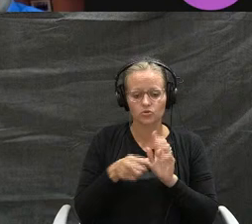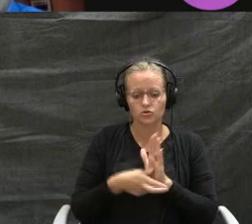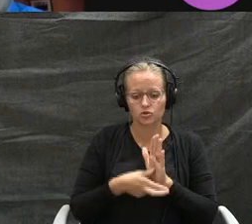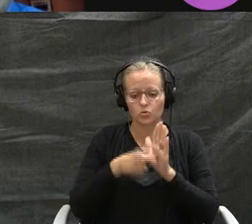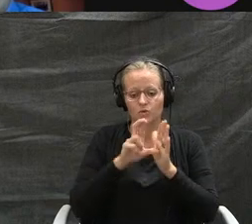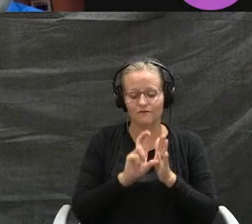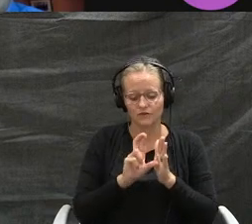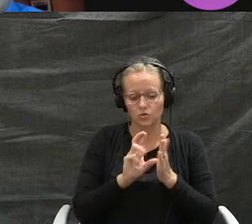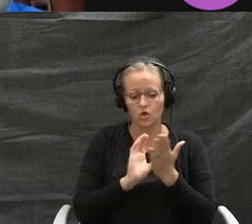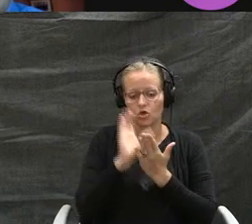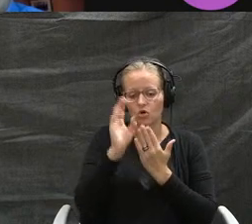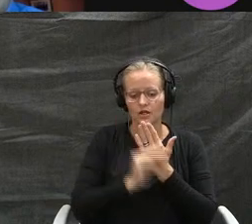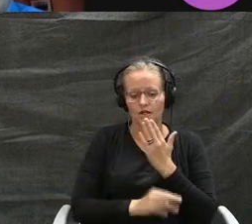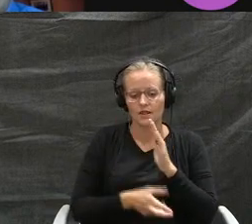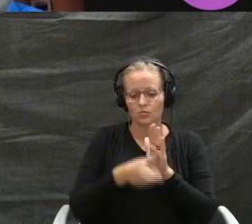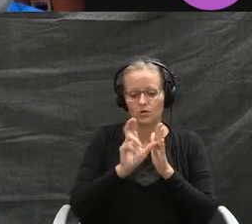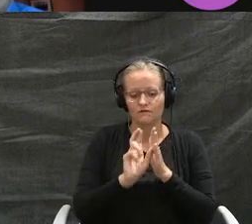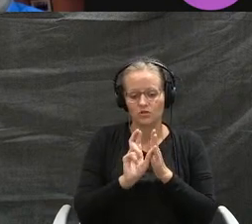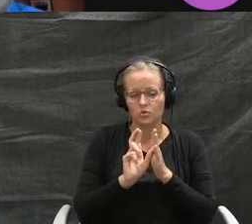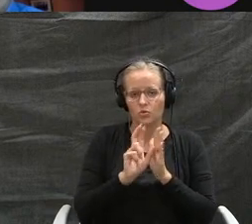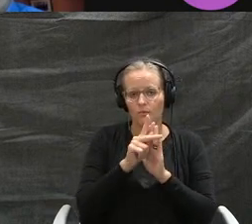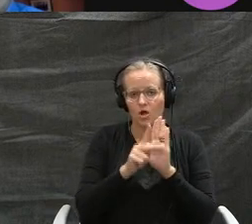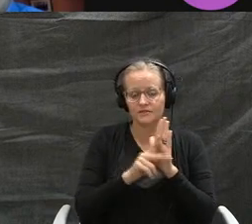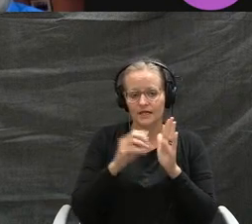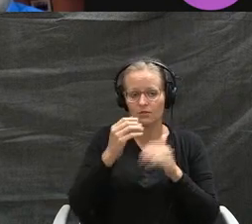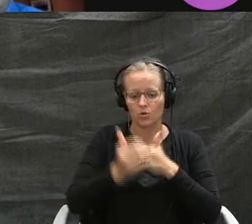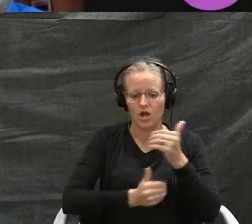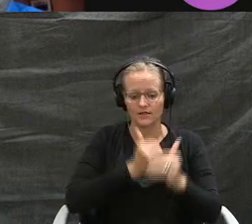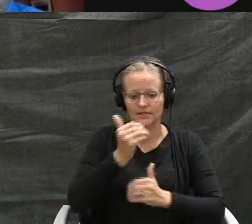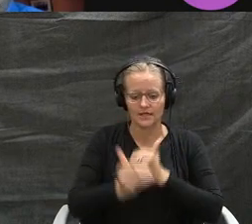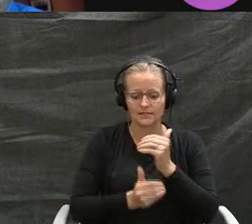process and our policy 606, which is instructional material